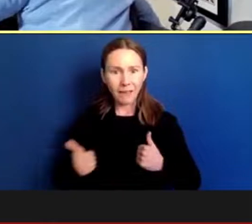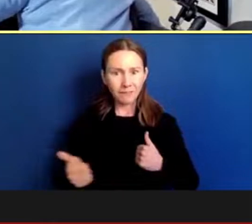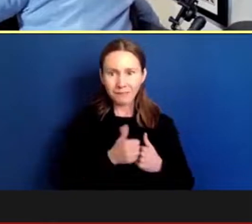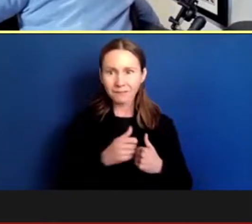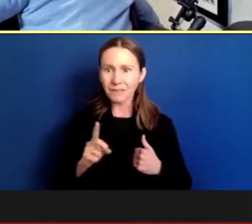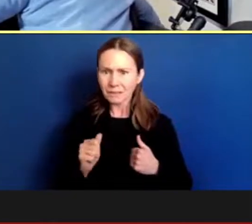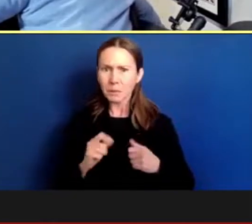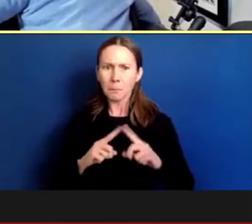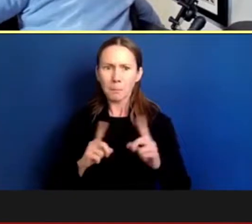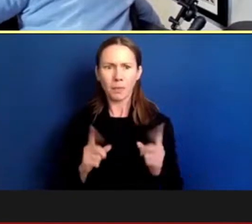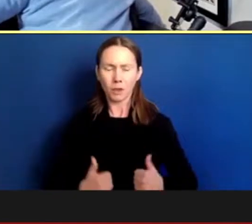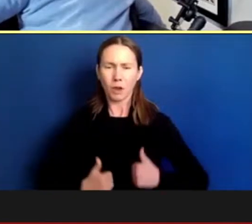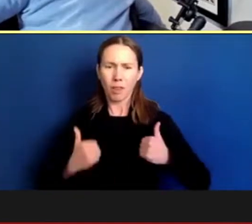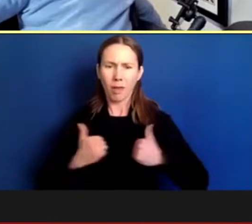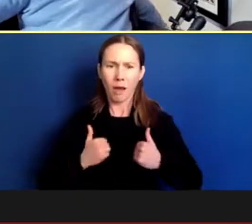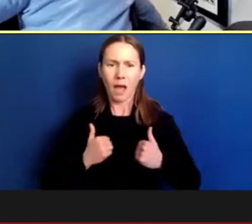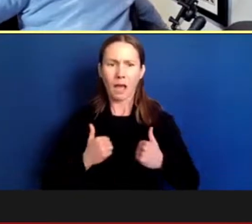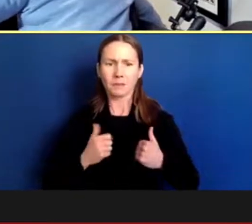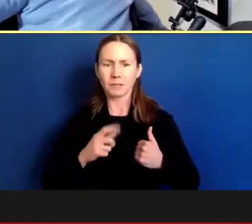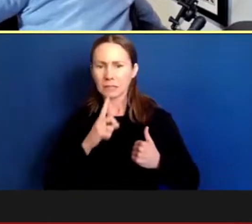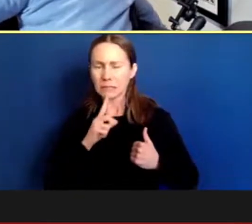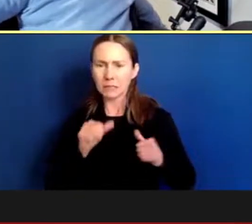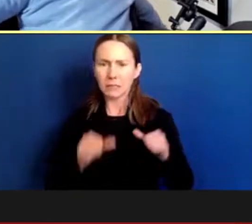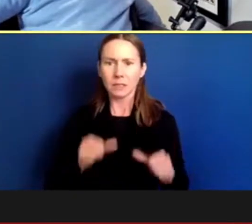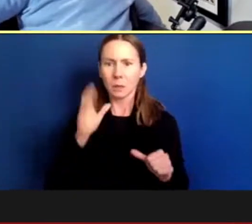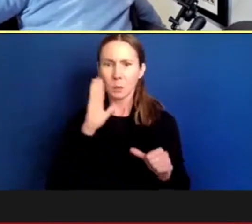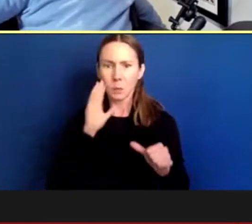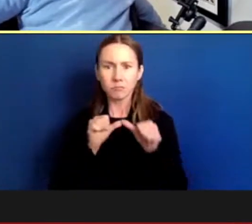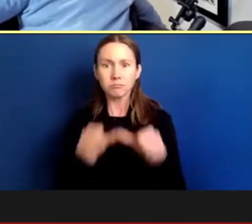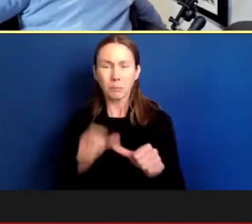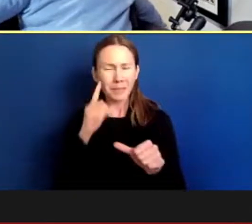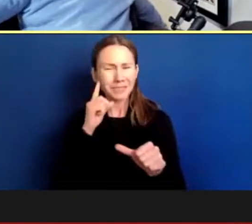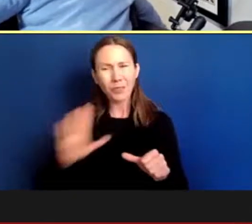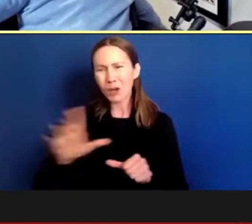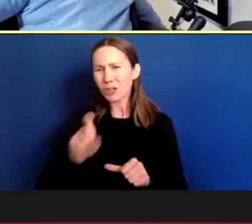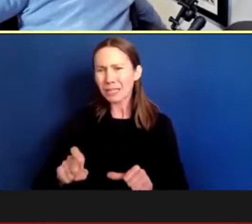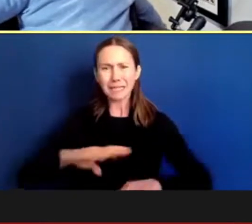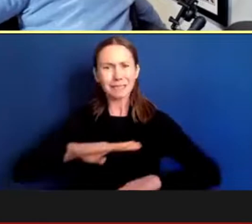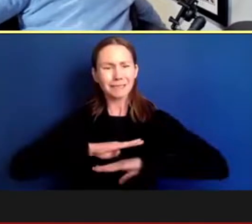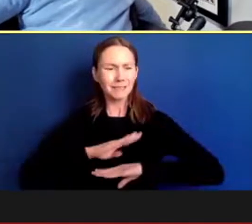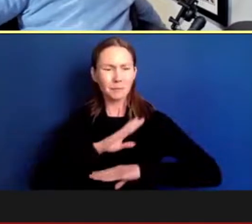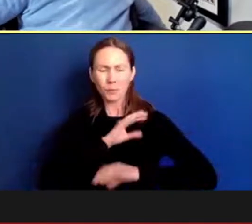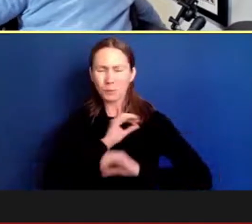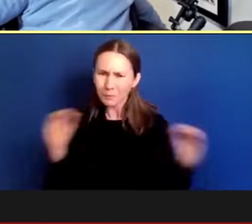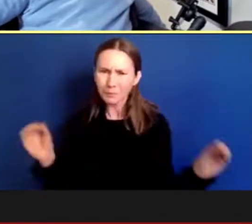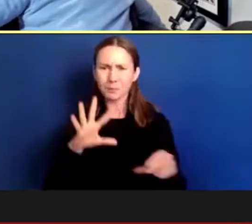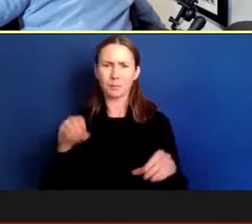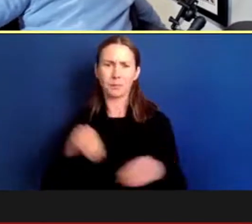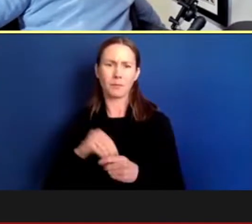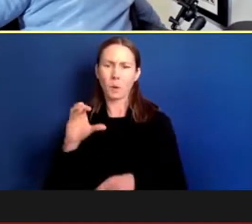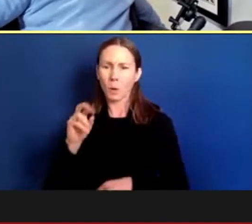because their needs have not been addressed in any of the COVID-19 relief legislation today.